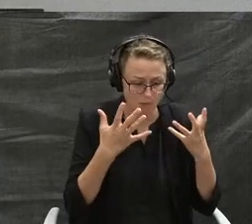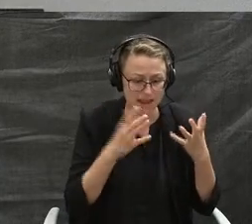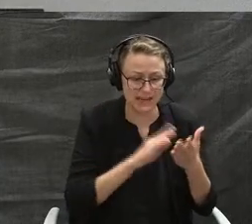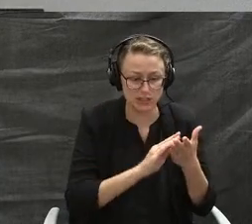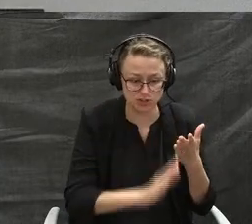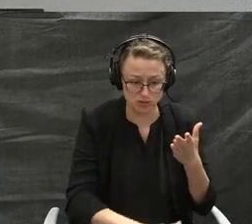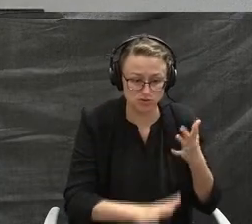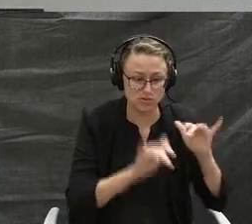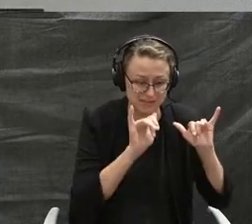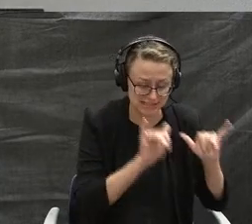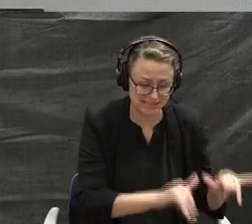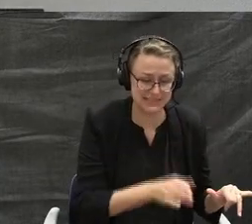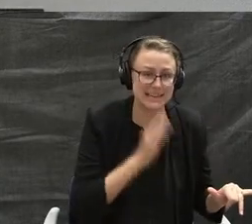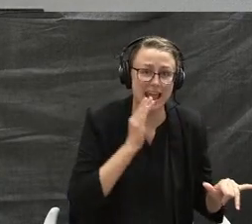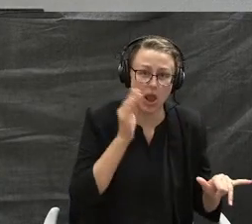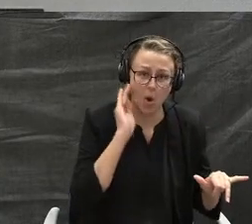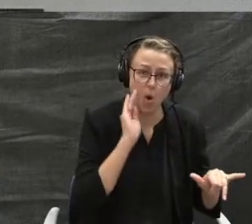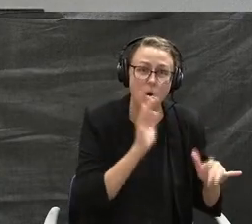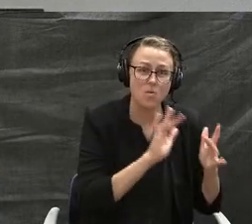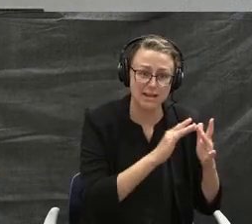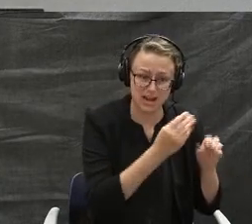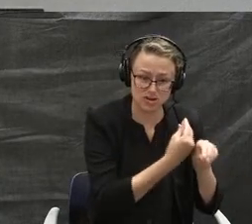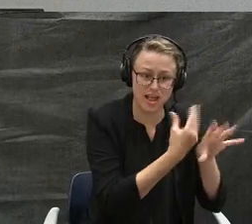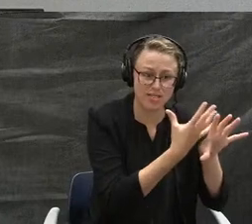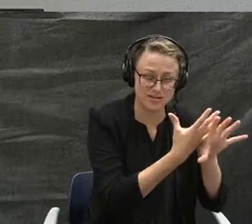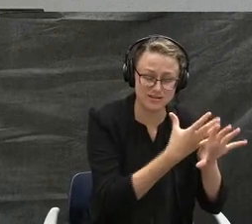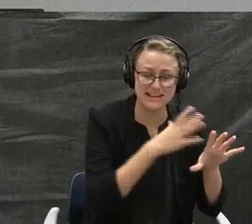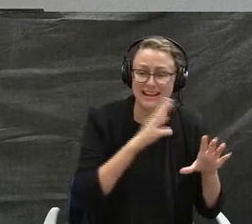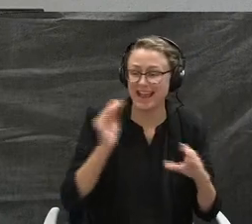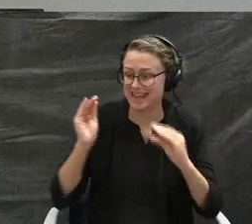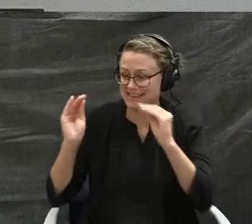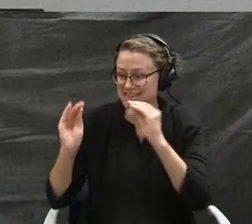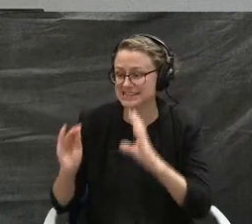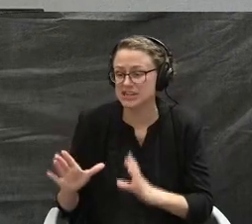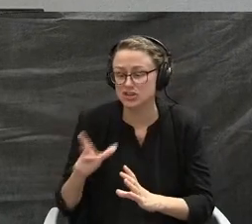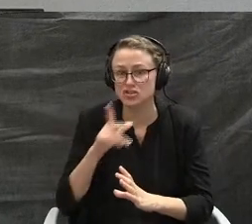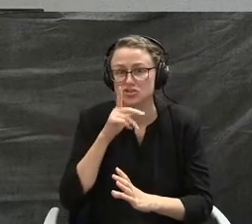E learning. And the teachers who aren't going to be able to be at